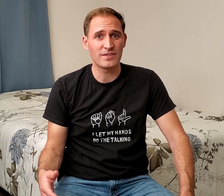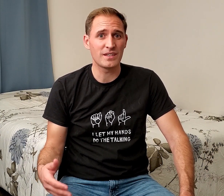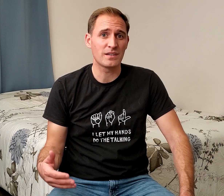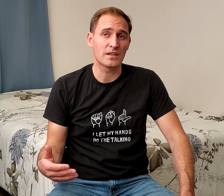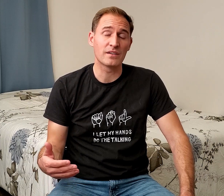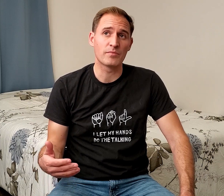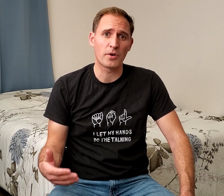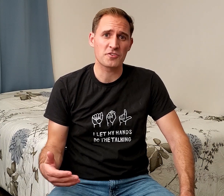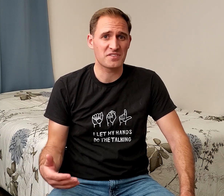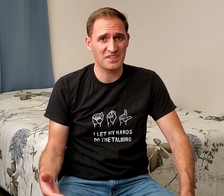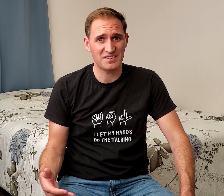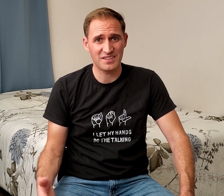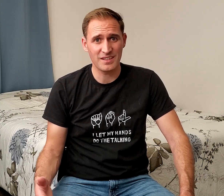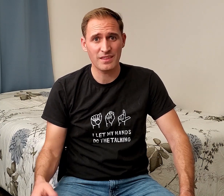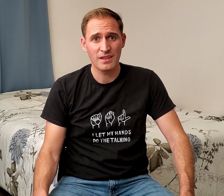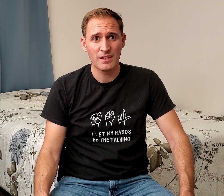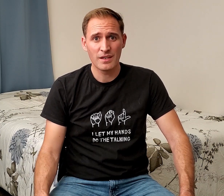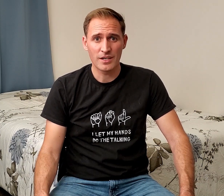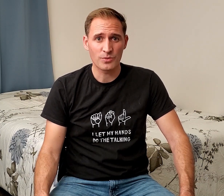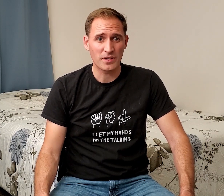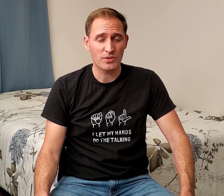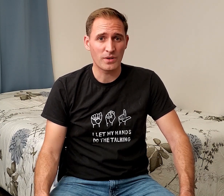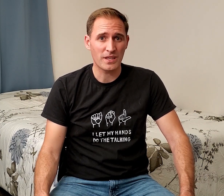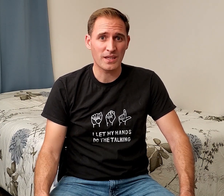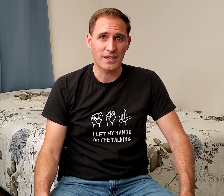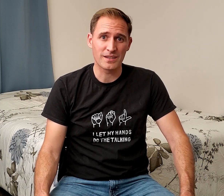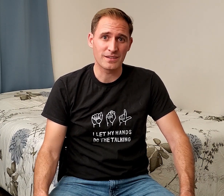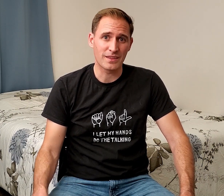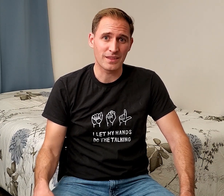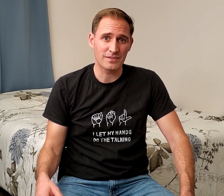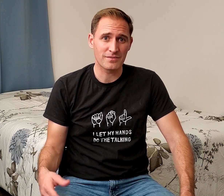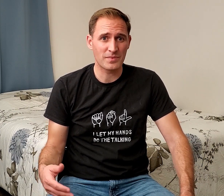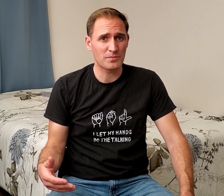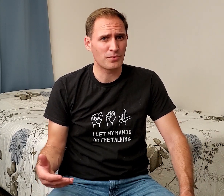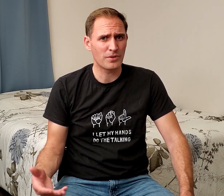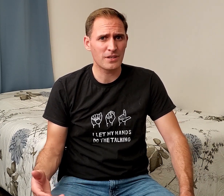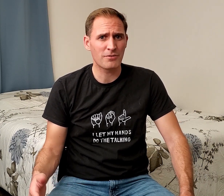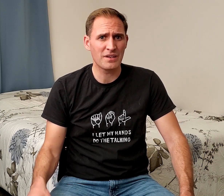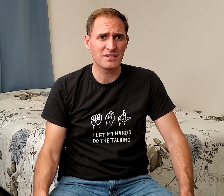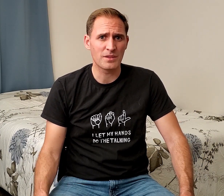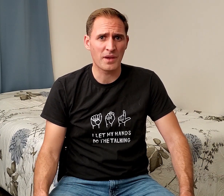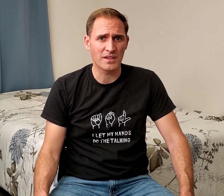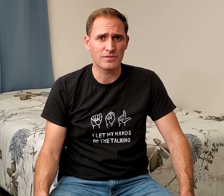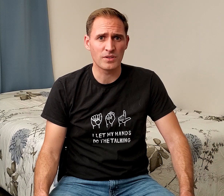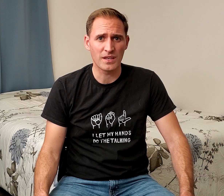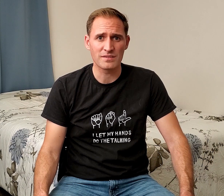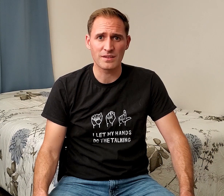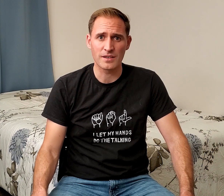of March 16th 2020, and things have been pretty crazy the past few days